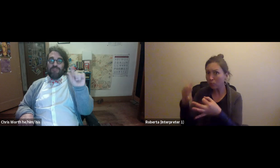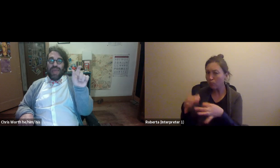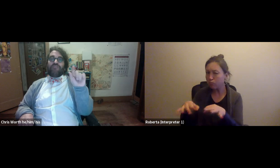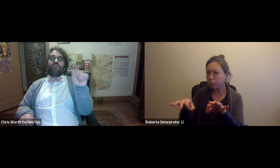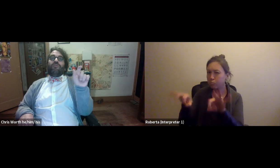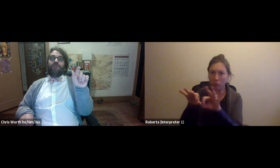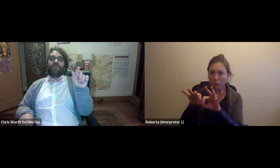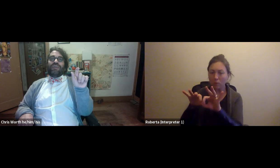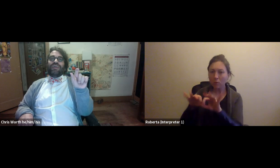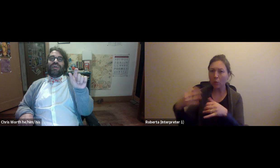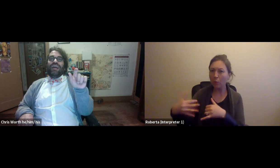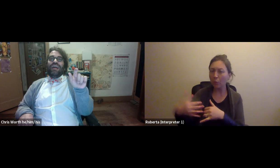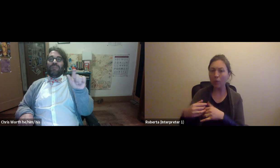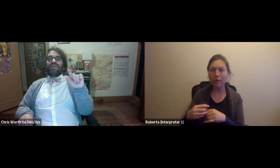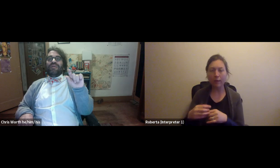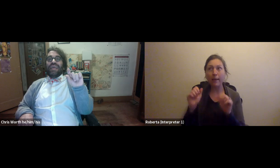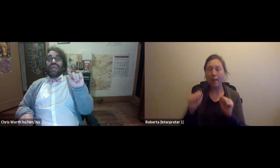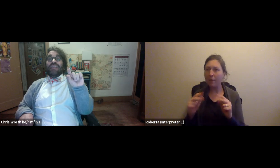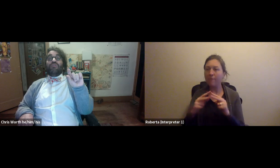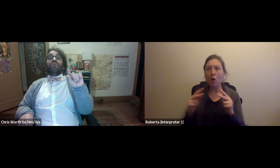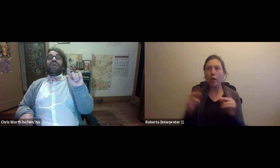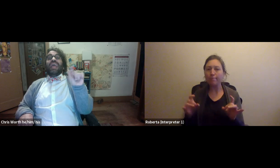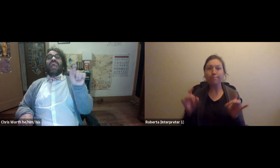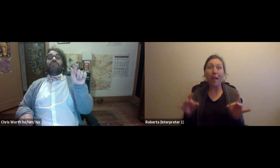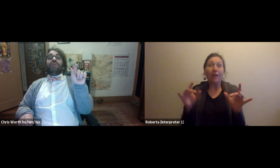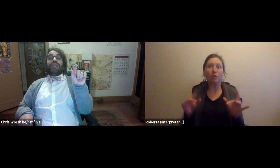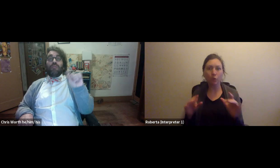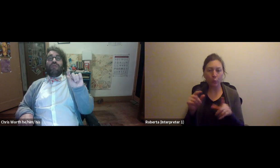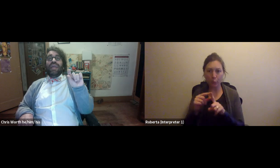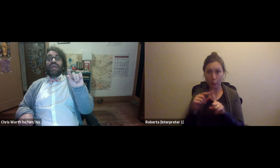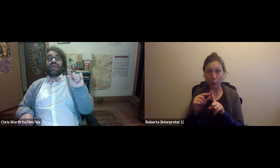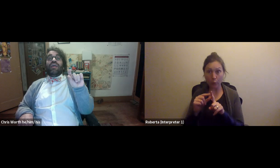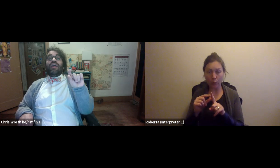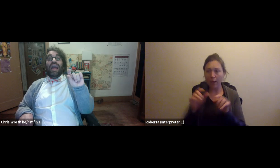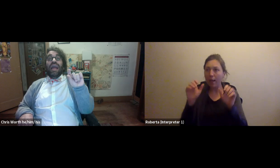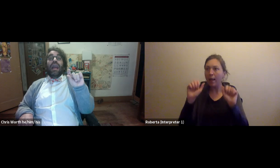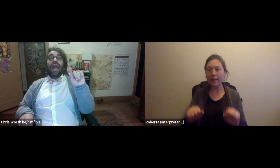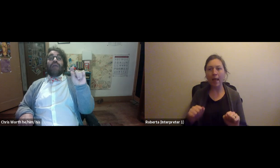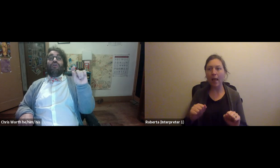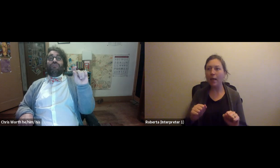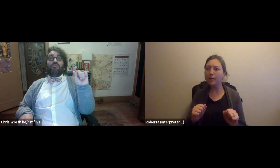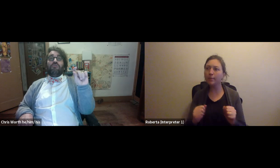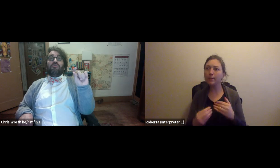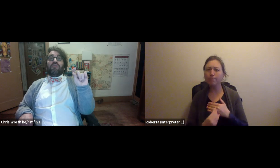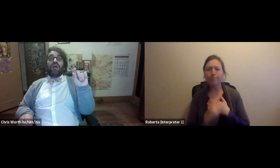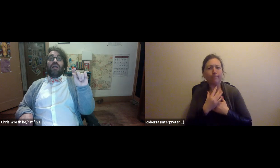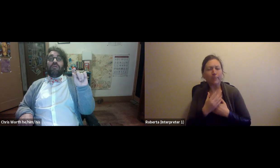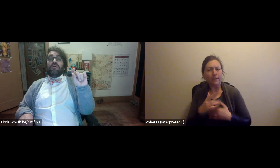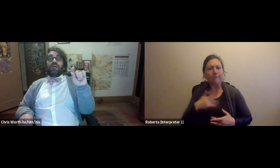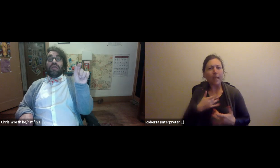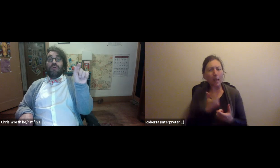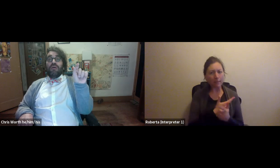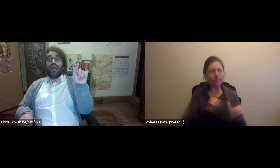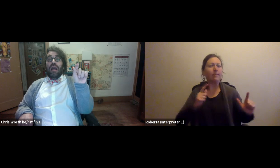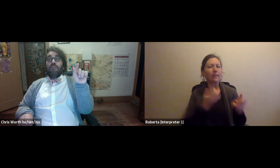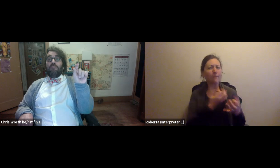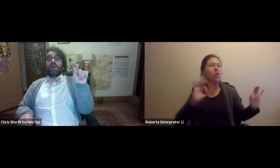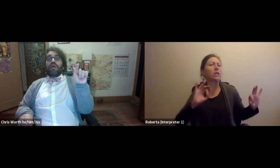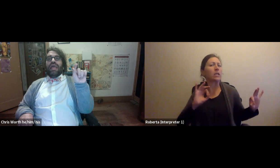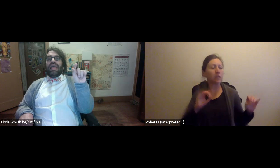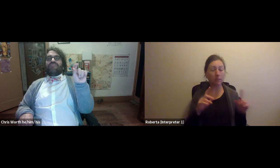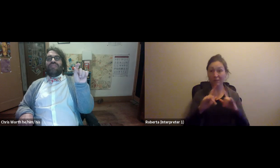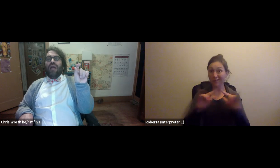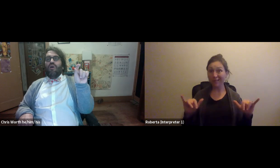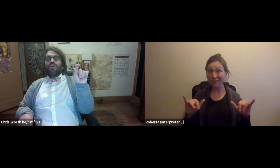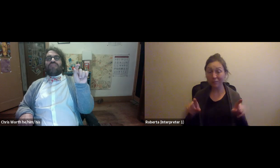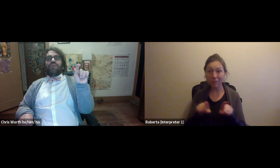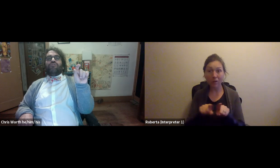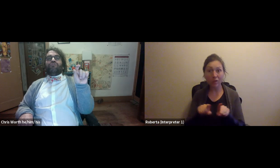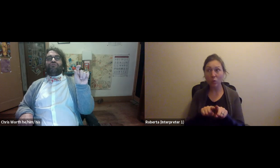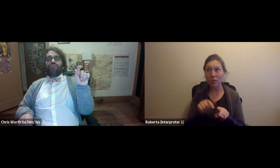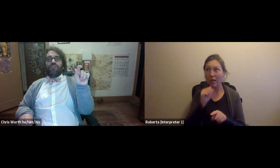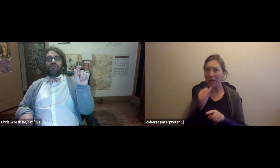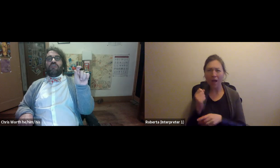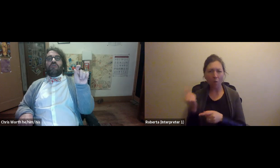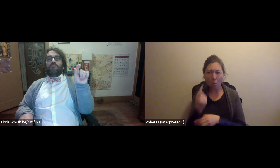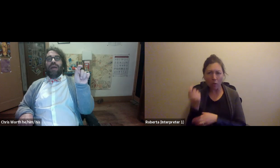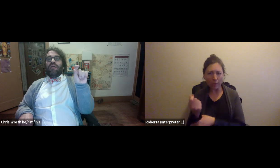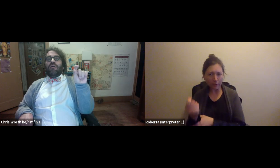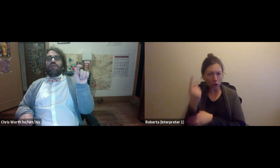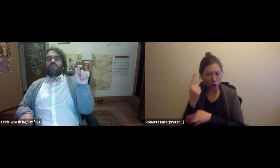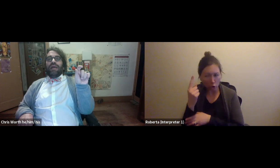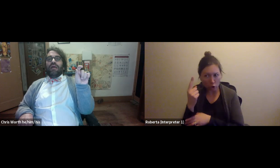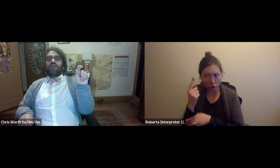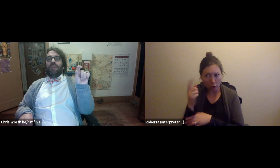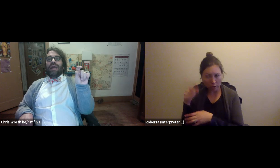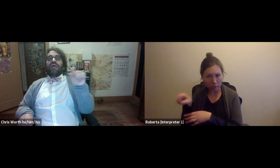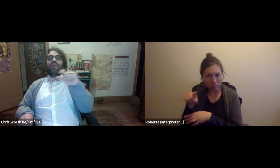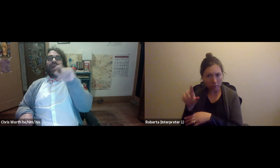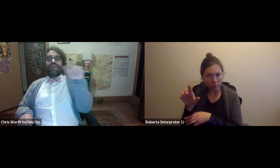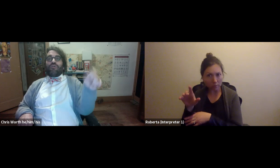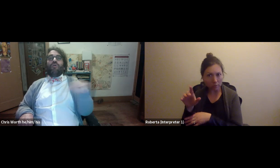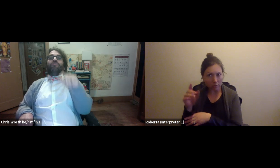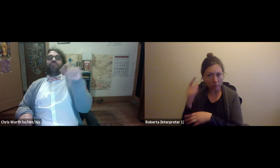magical word. It can be liberating and also, you know, it's not always understood by mass culture.